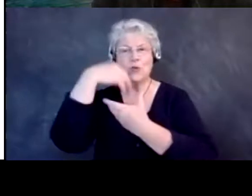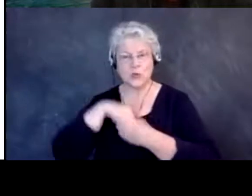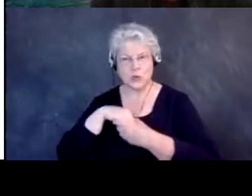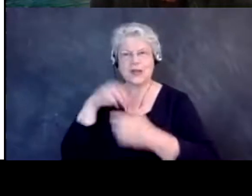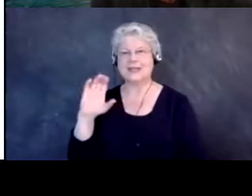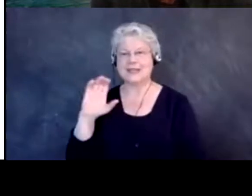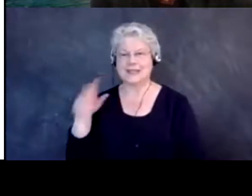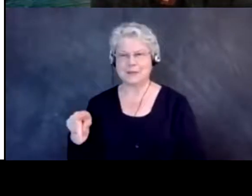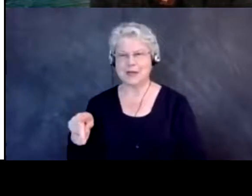Good question.